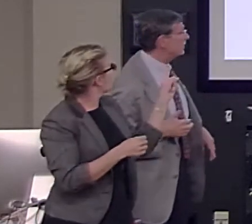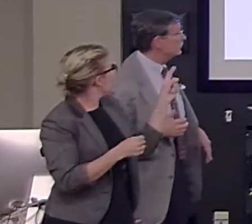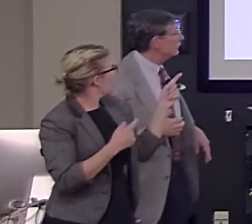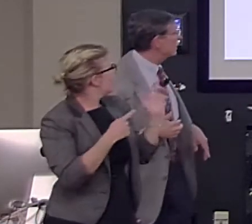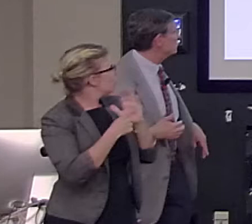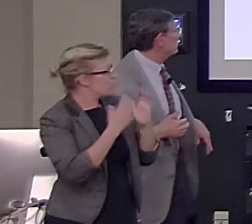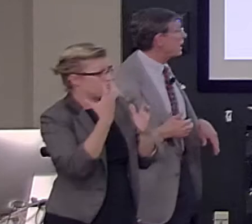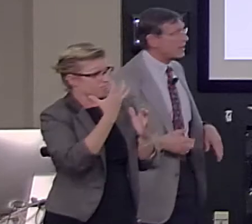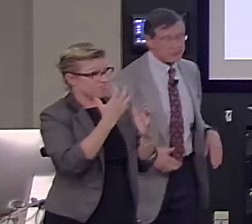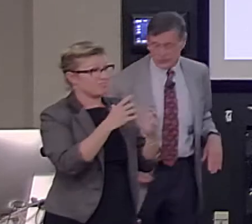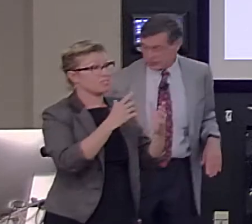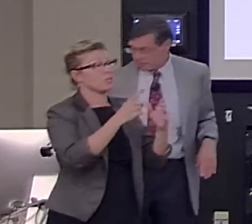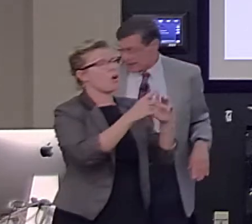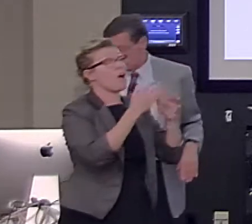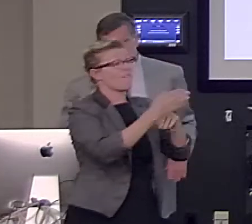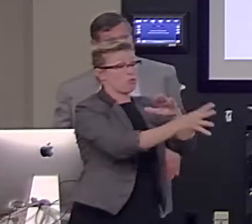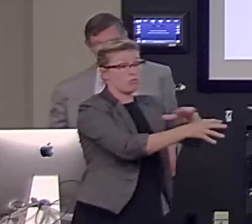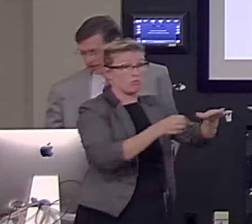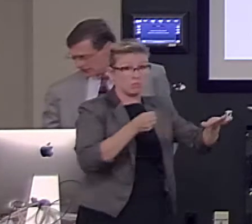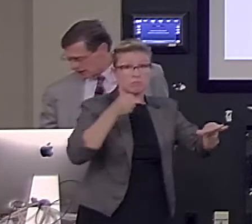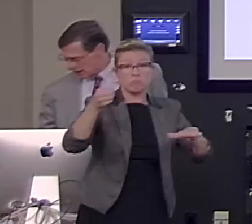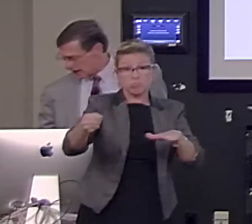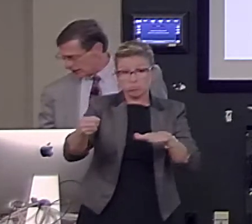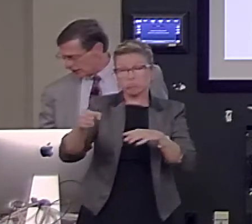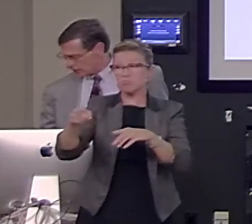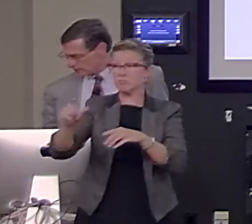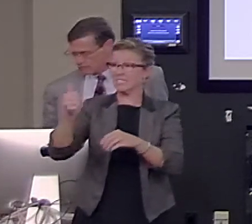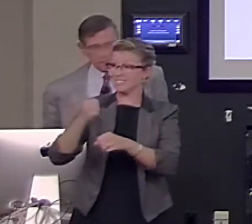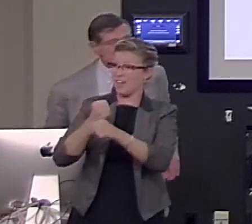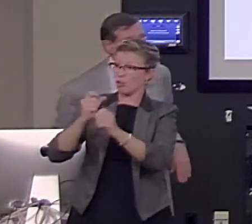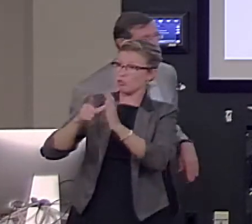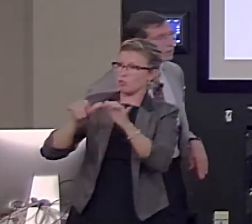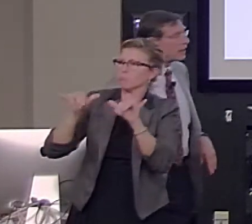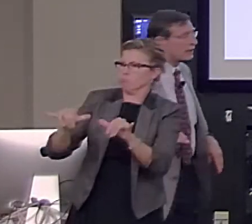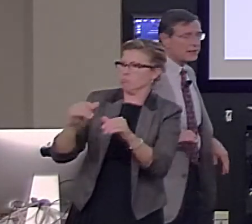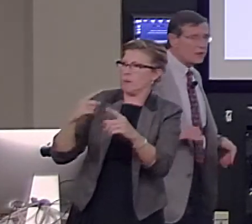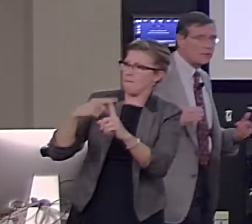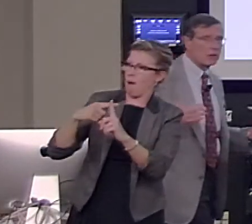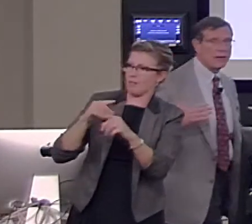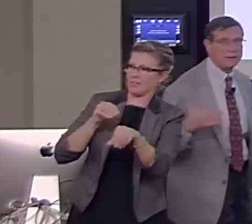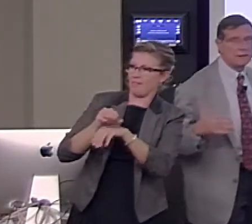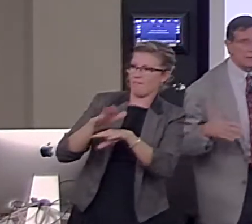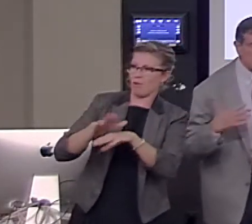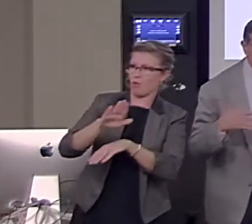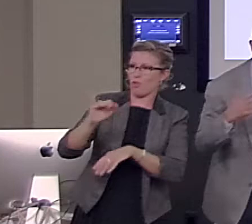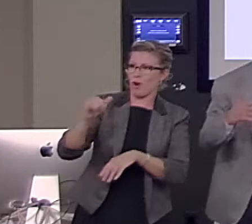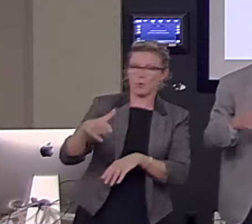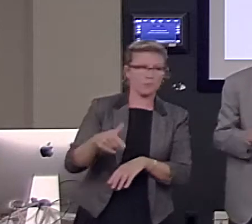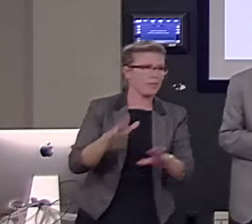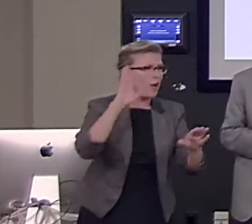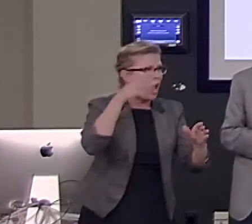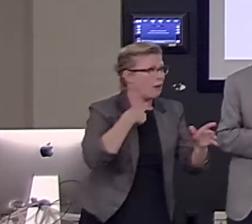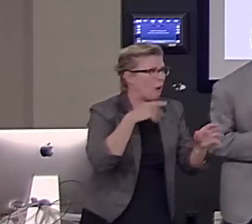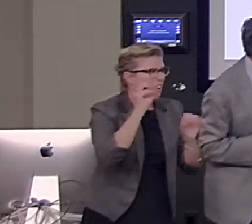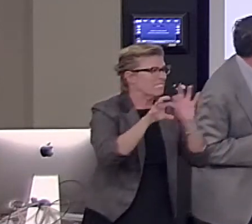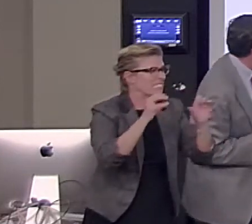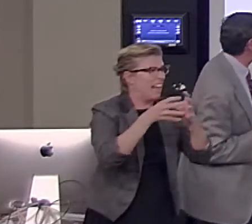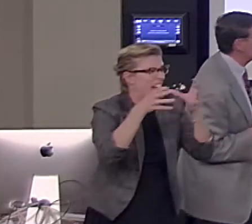the intervention began there's still positive effects on IQ. I know I'm going quickly. But I want to get through a bunch of data for you.